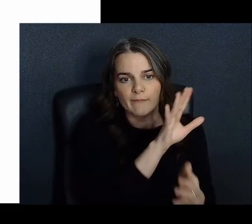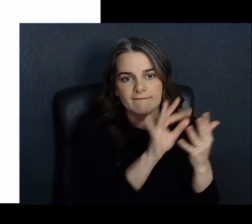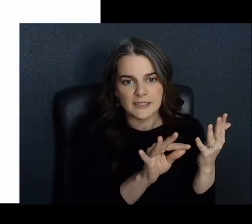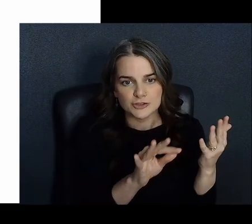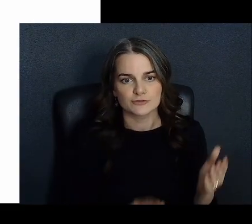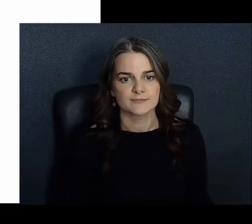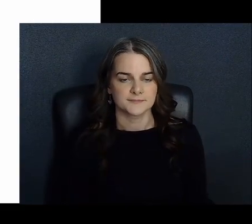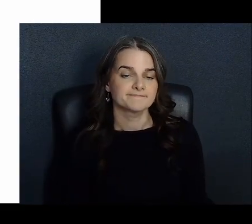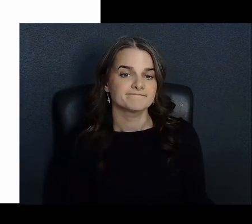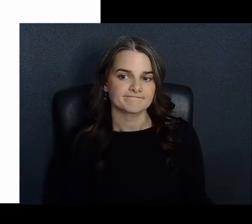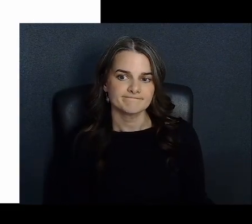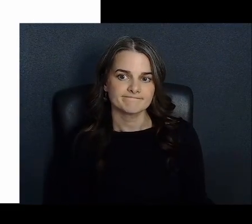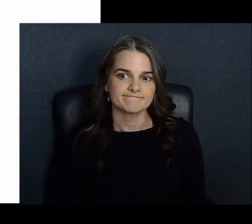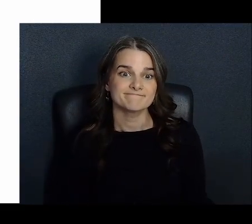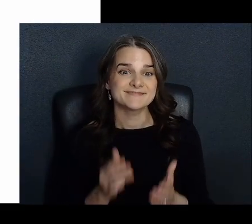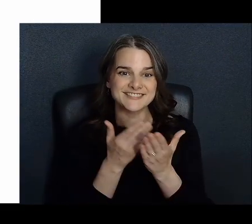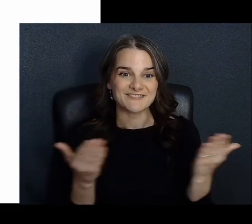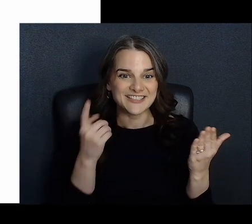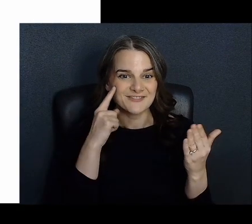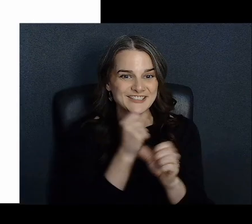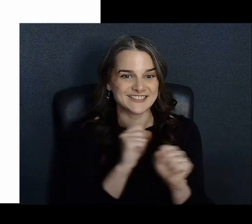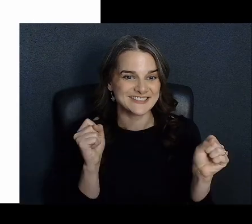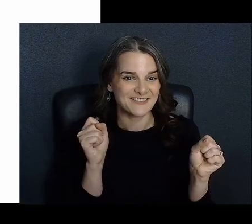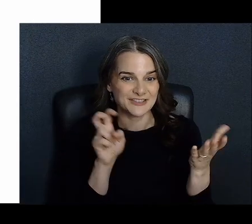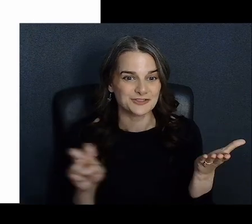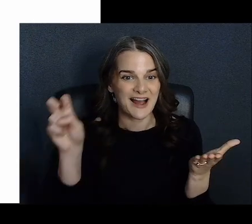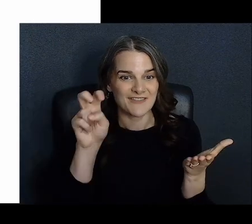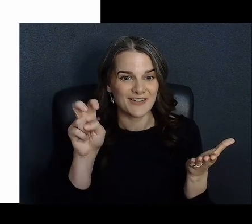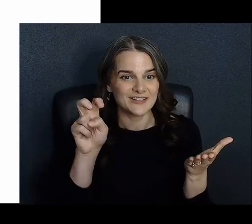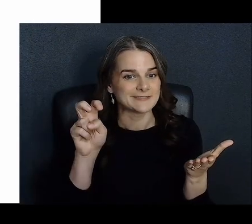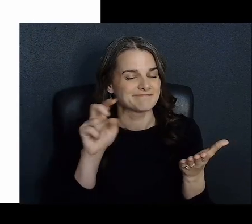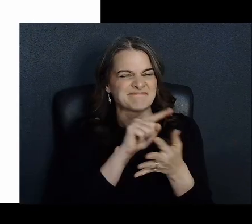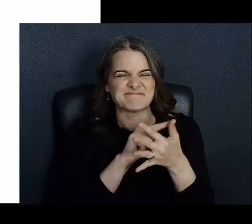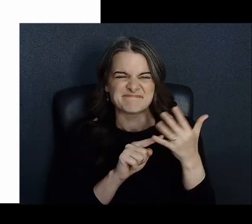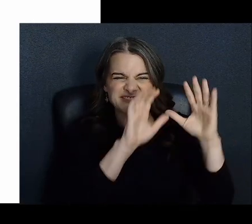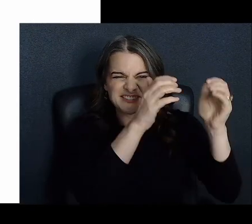Devices for safe travel. They come in categories. GPS for navigation.